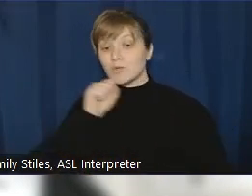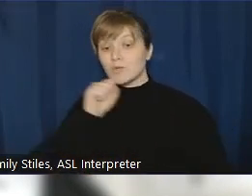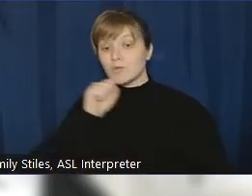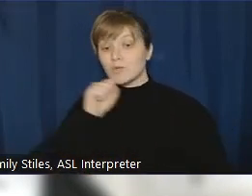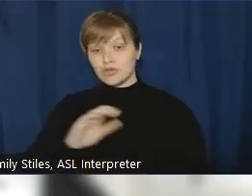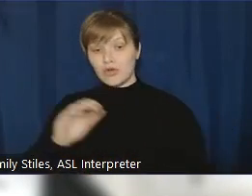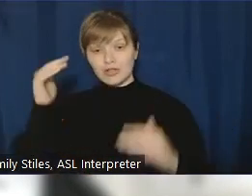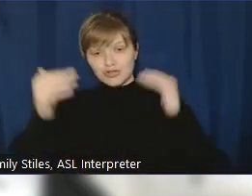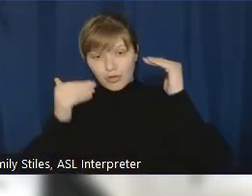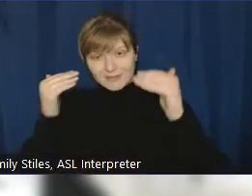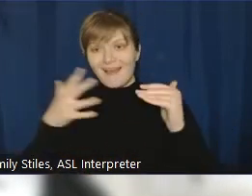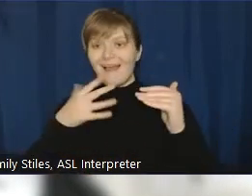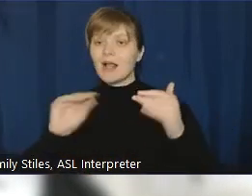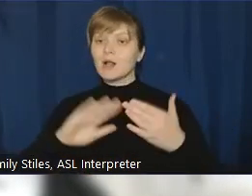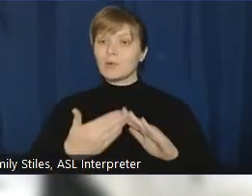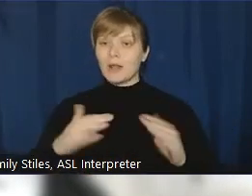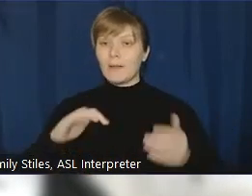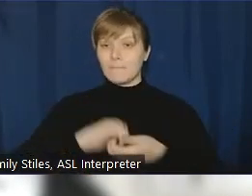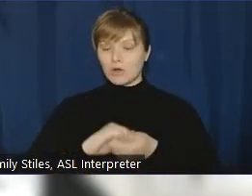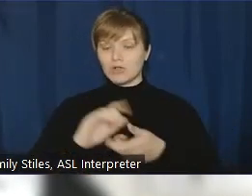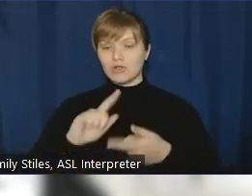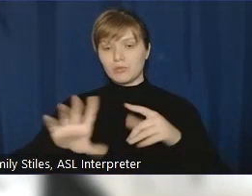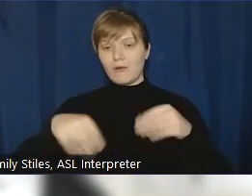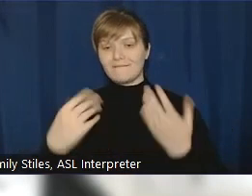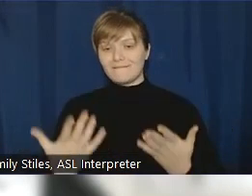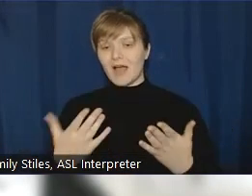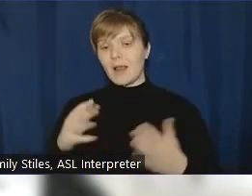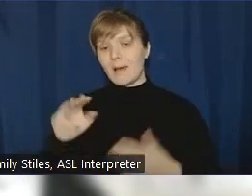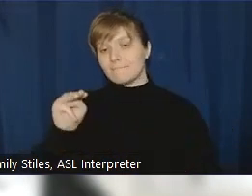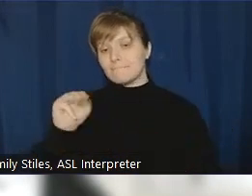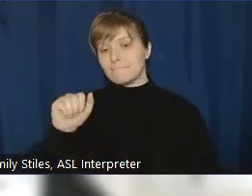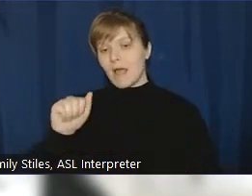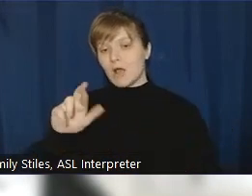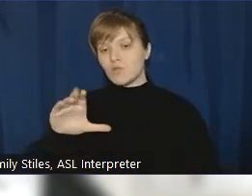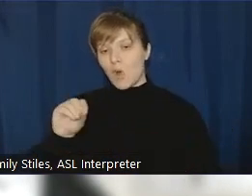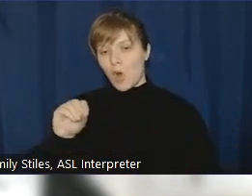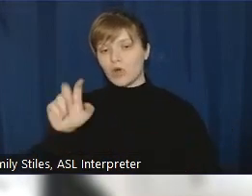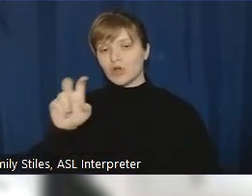transportation service, that you’ll hear about, that were able to give people access to jobs,